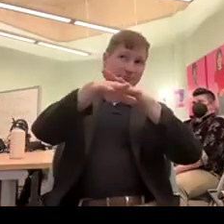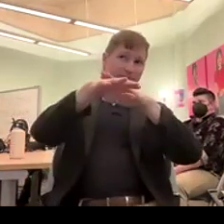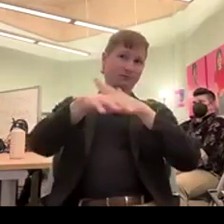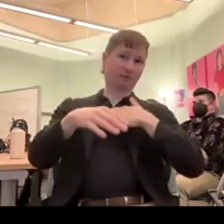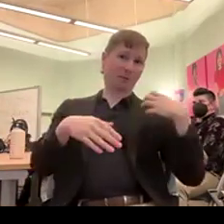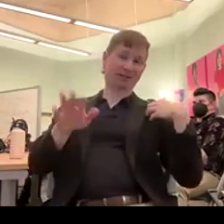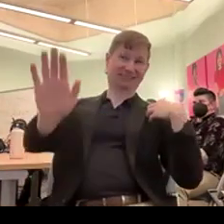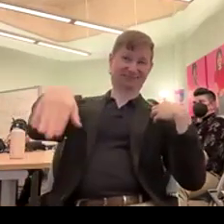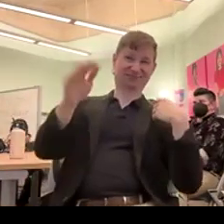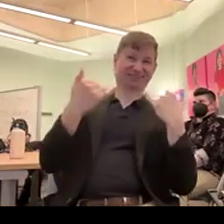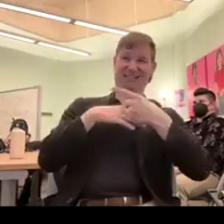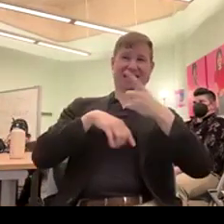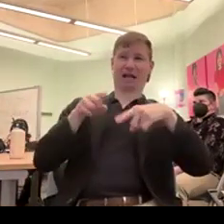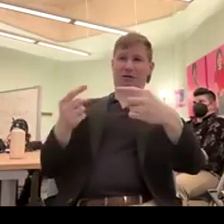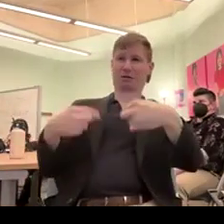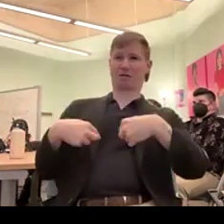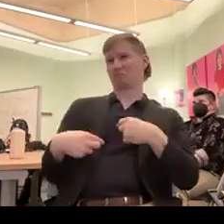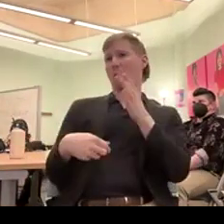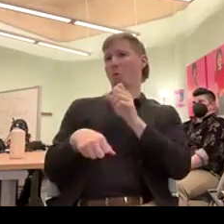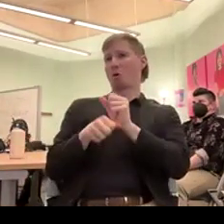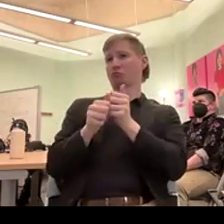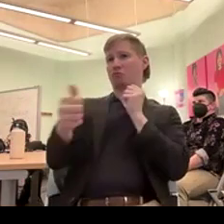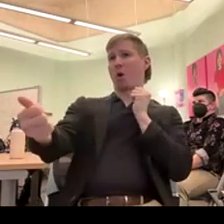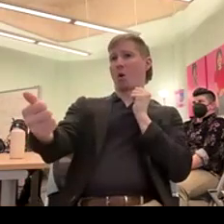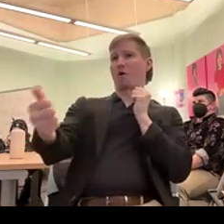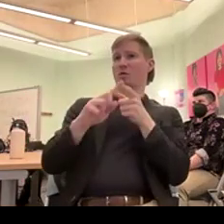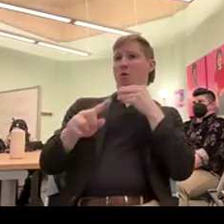I can just, you know, sort of tell my supervisor, "hey, I can't come in today, I'll be working